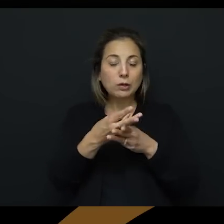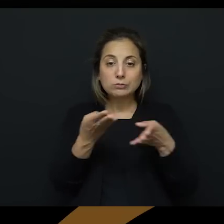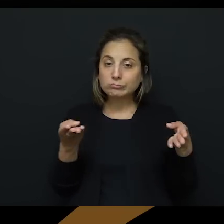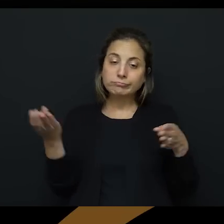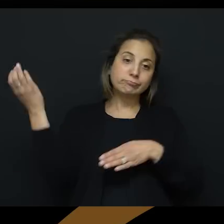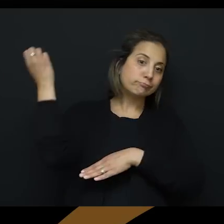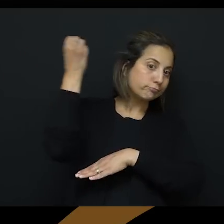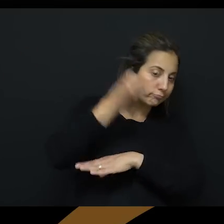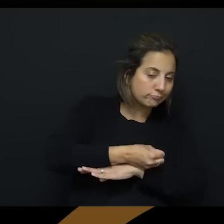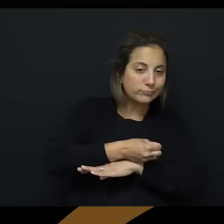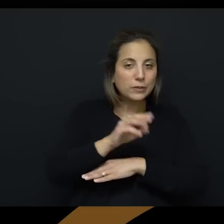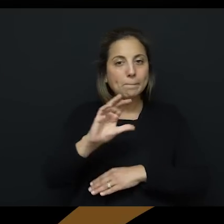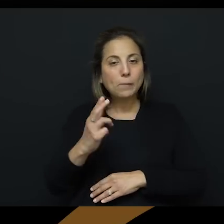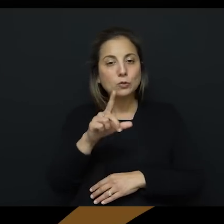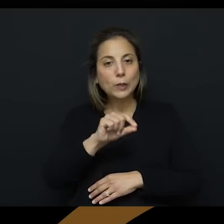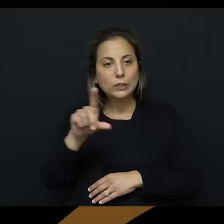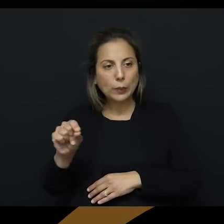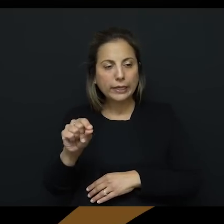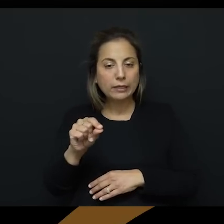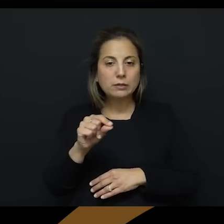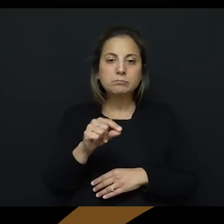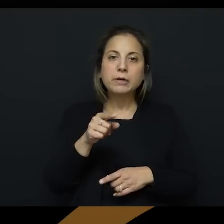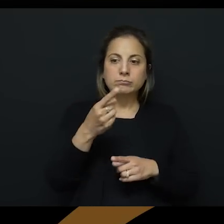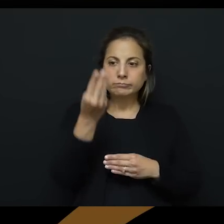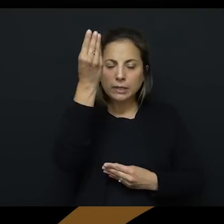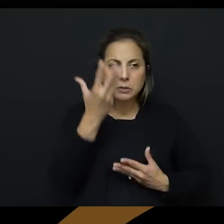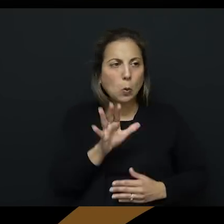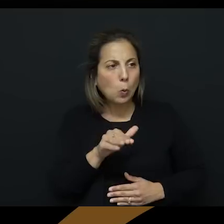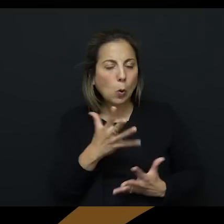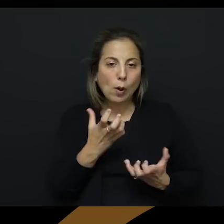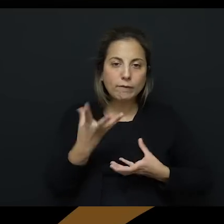And they were telling me that they wanted me to work on this project.